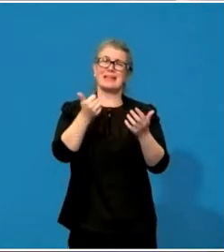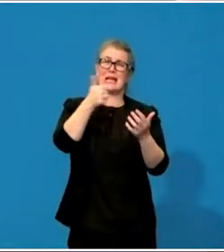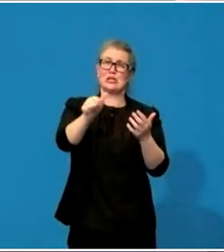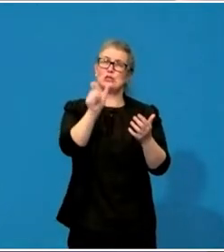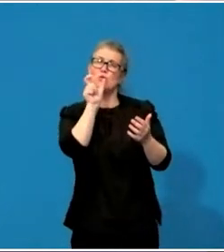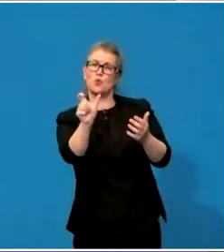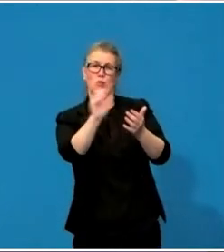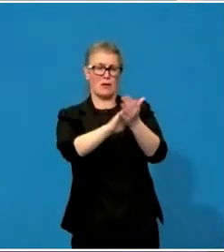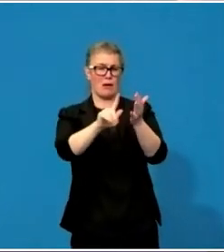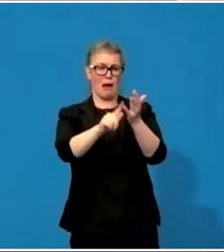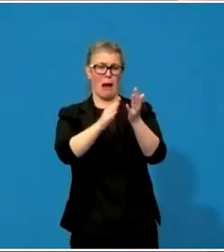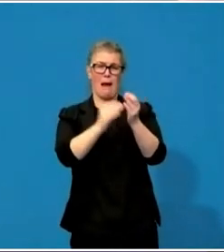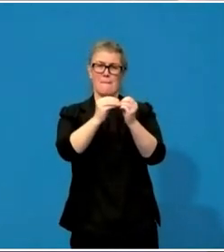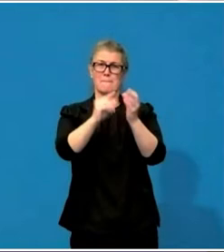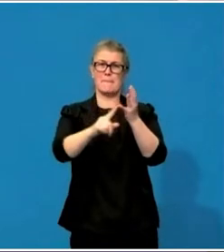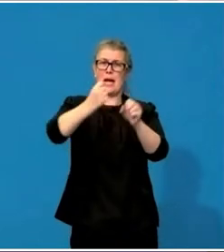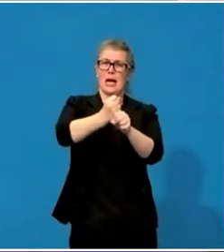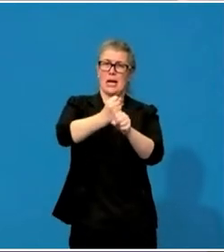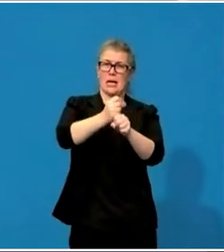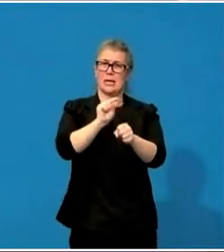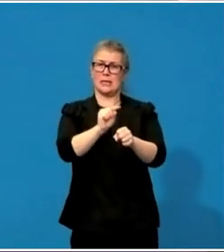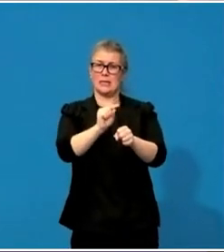money from another with no intention of repaying it.